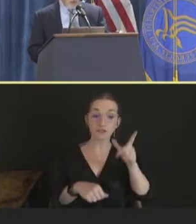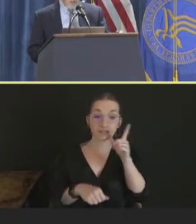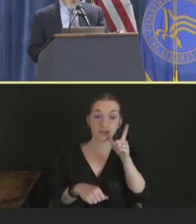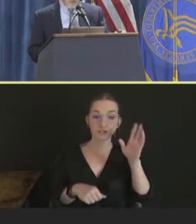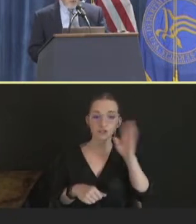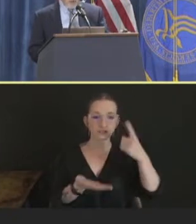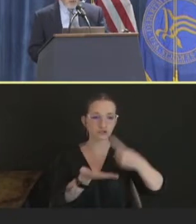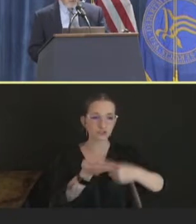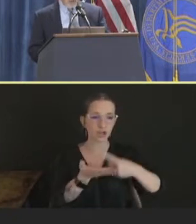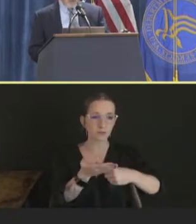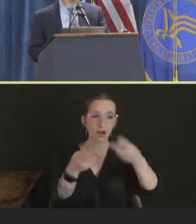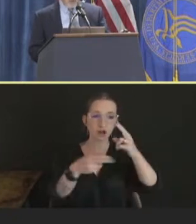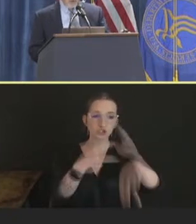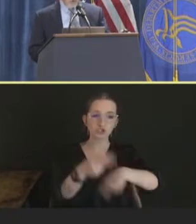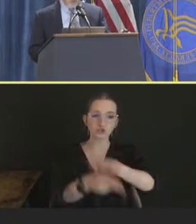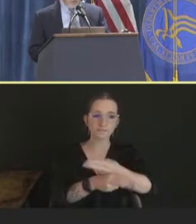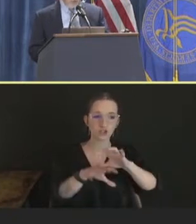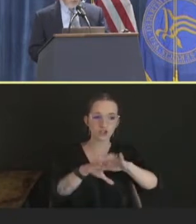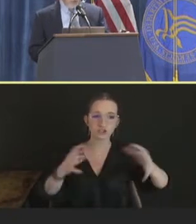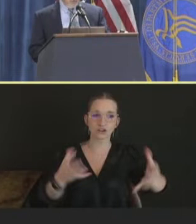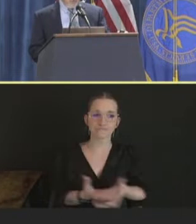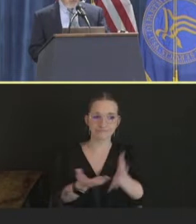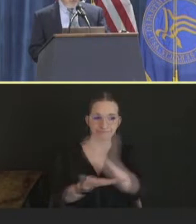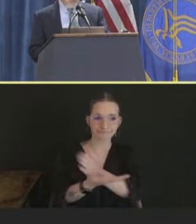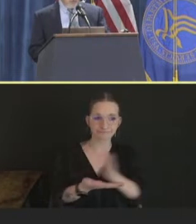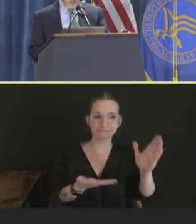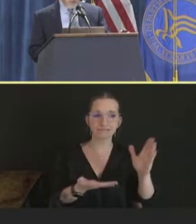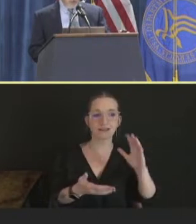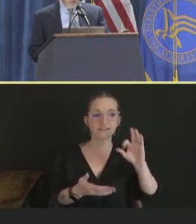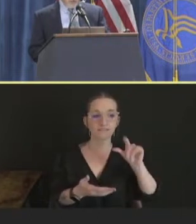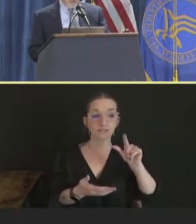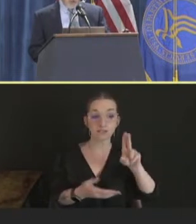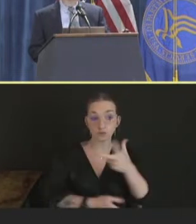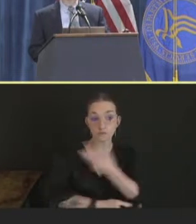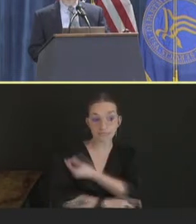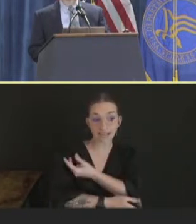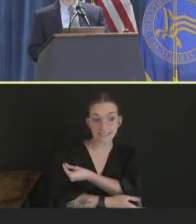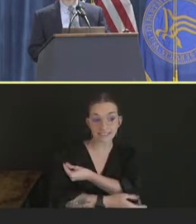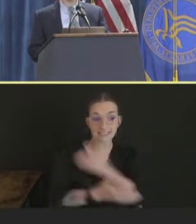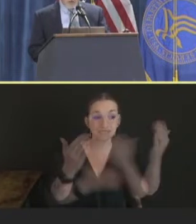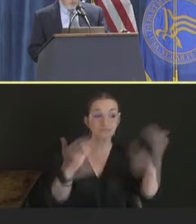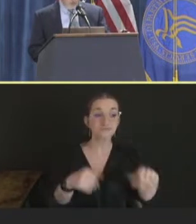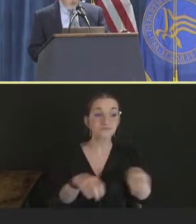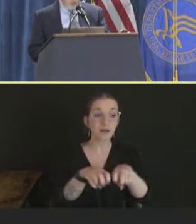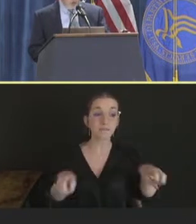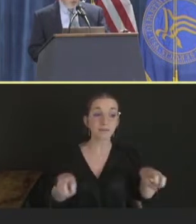We'll then have a panel on vaccines used to reduce the risk for dementia, and the final panel on COVID-19 mortality.